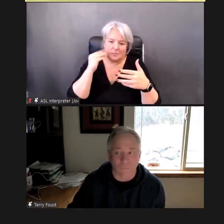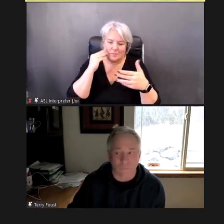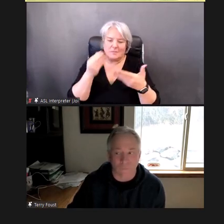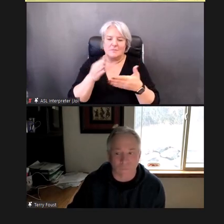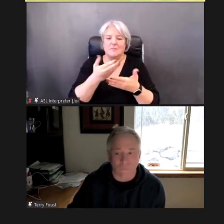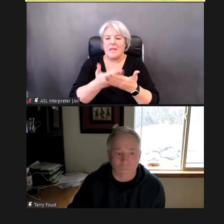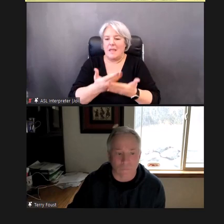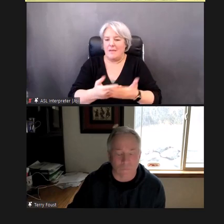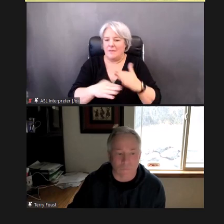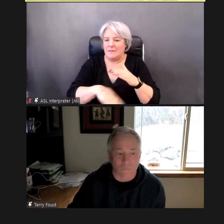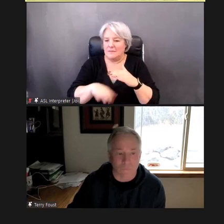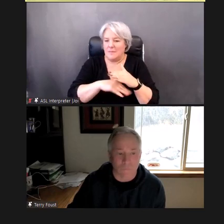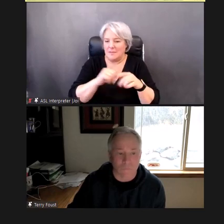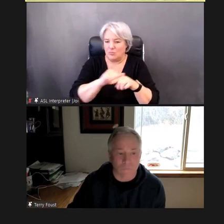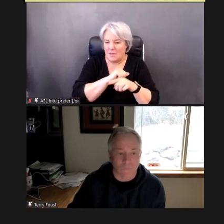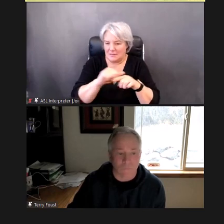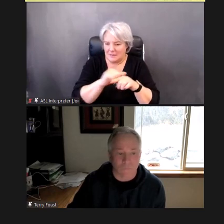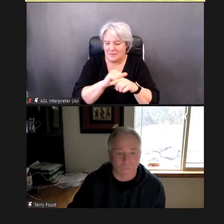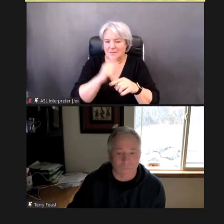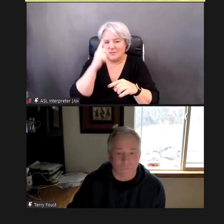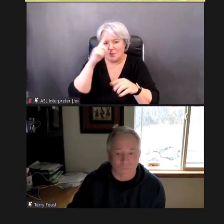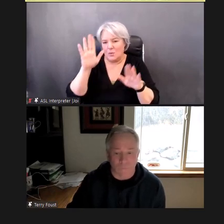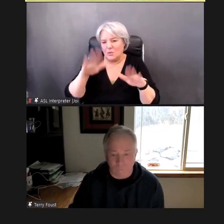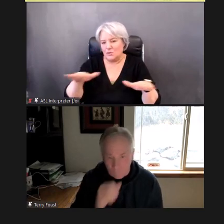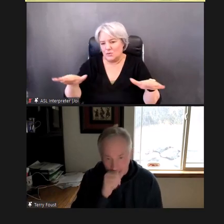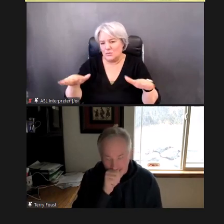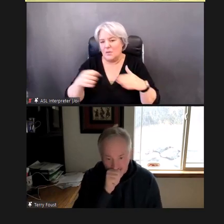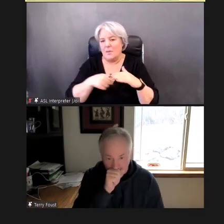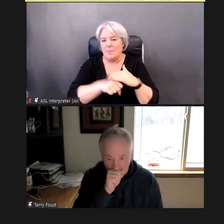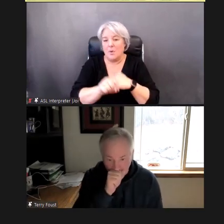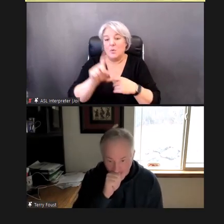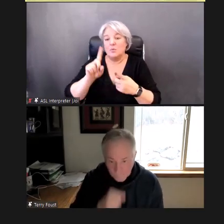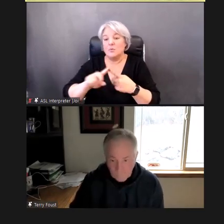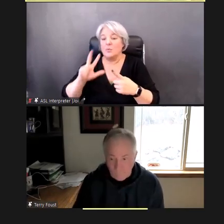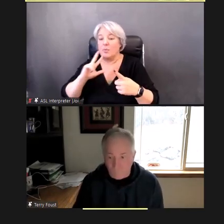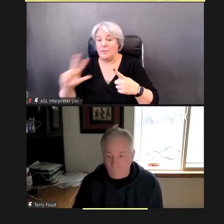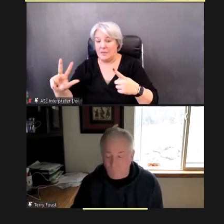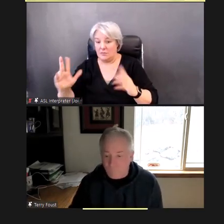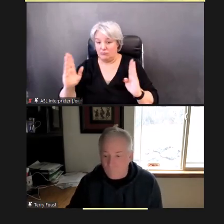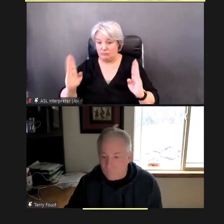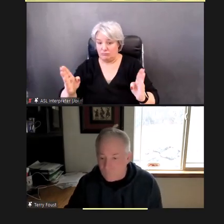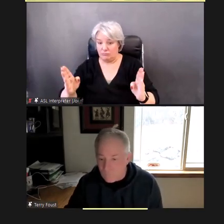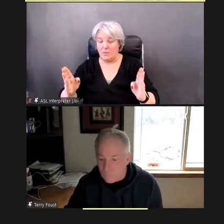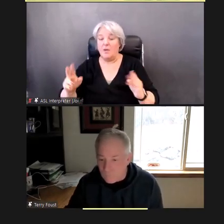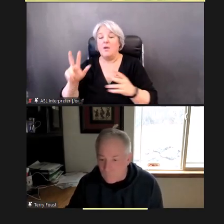birth to 3 age range, in the three to 5 age range or both.